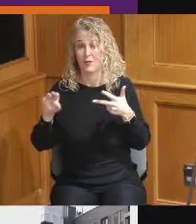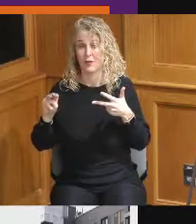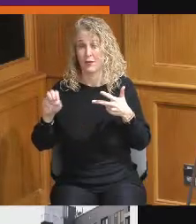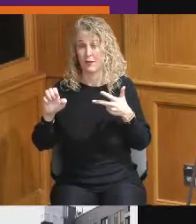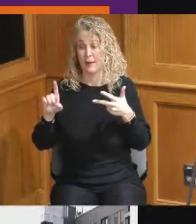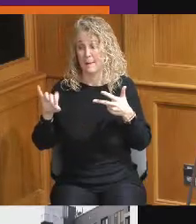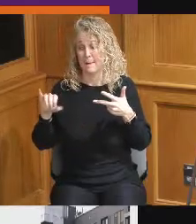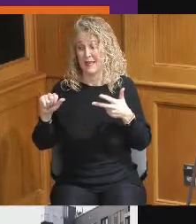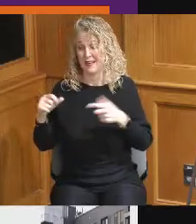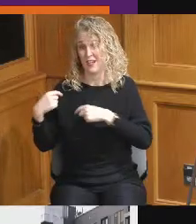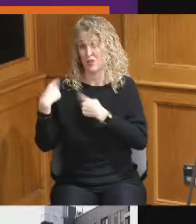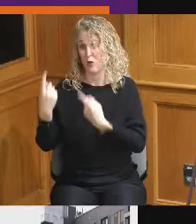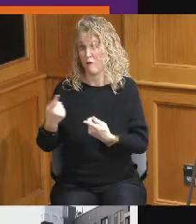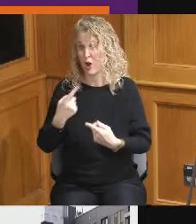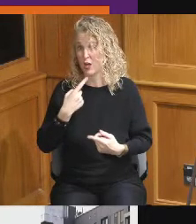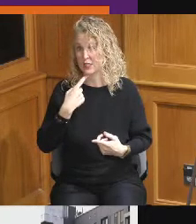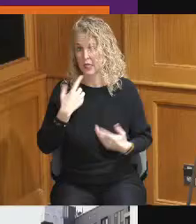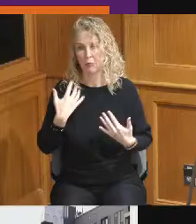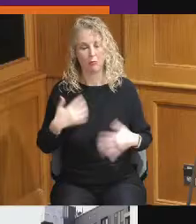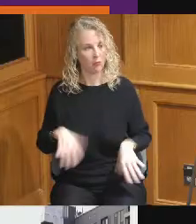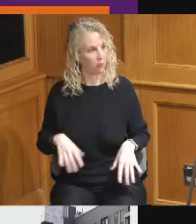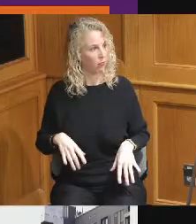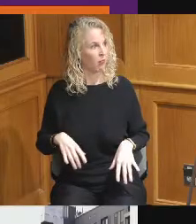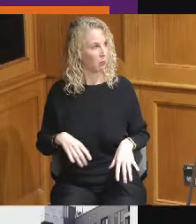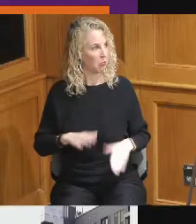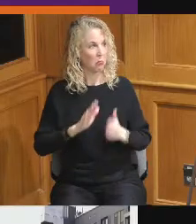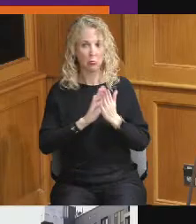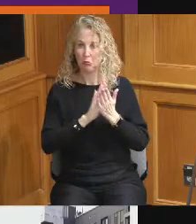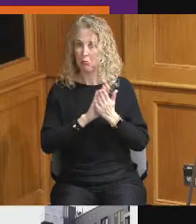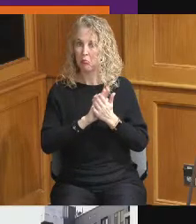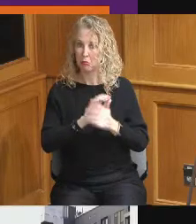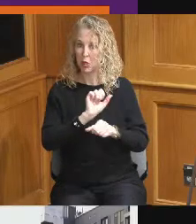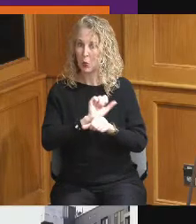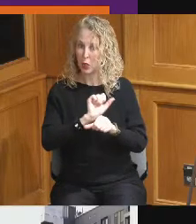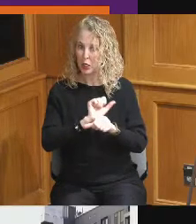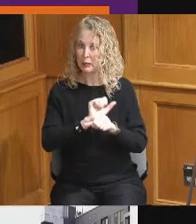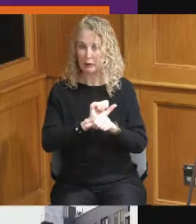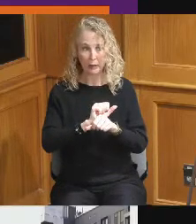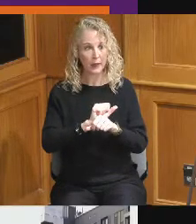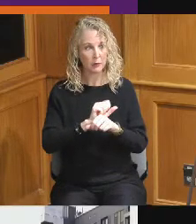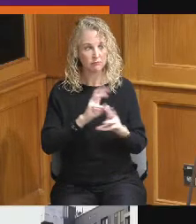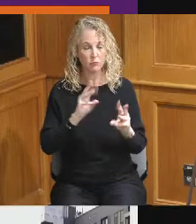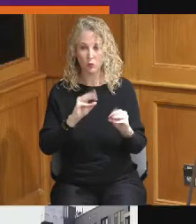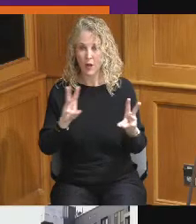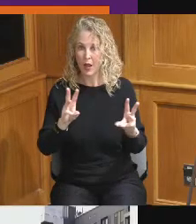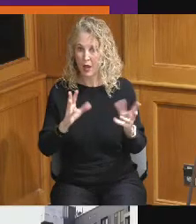is this is working this seems like a good idea good job everybody you know like and we don't